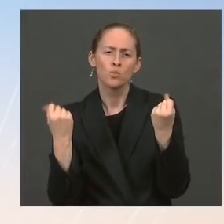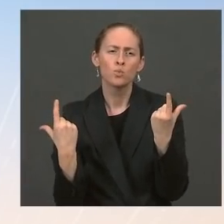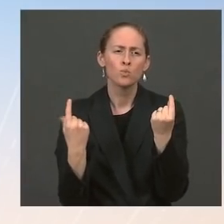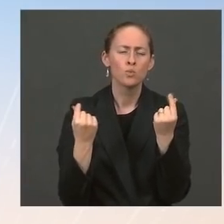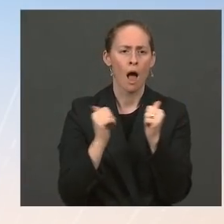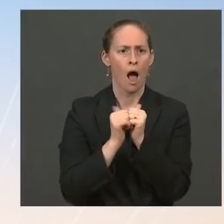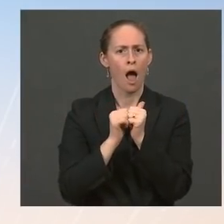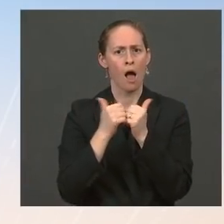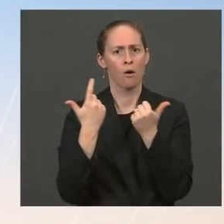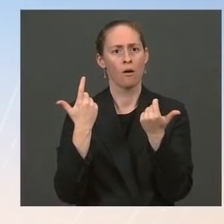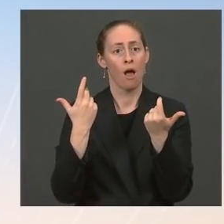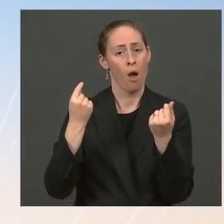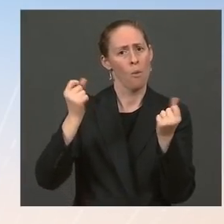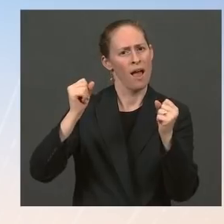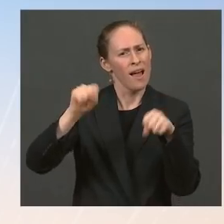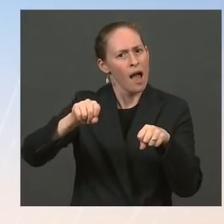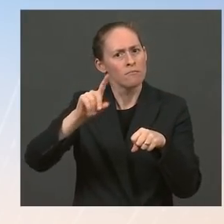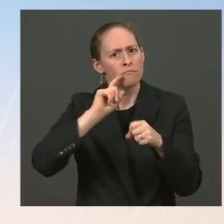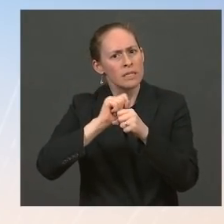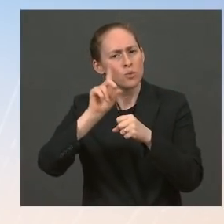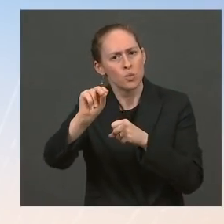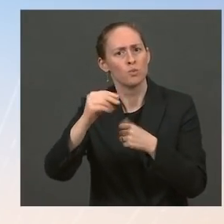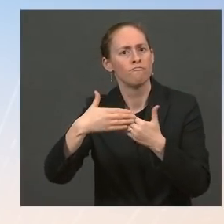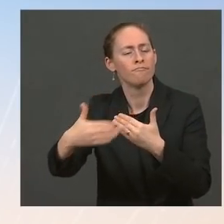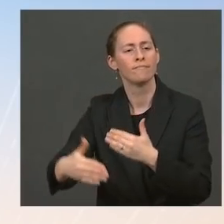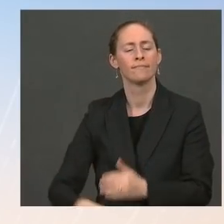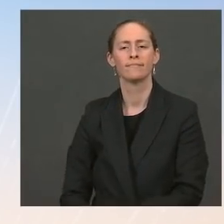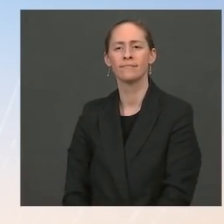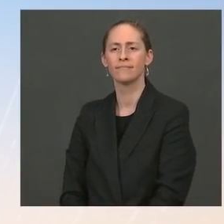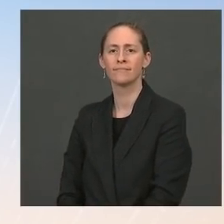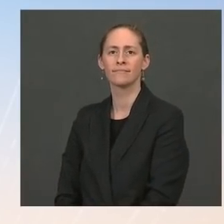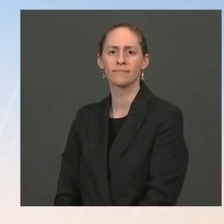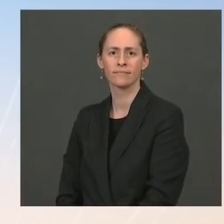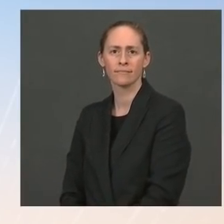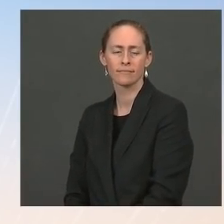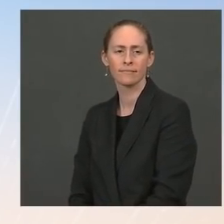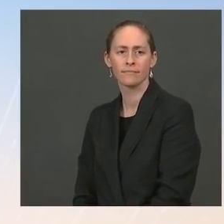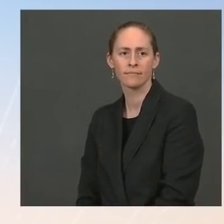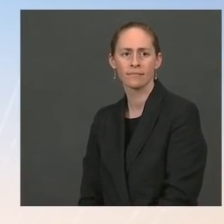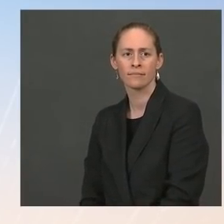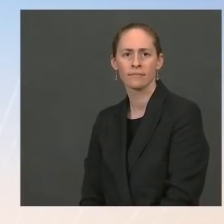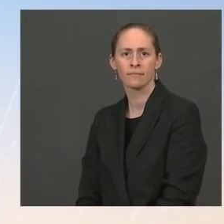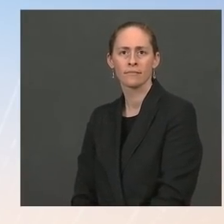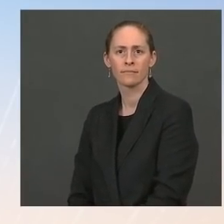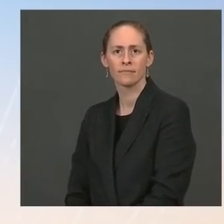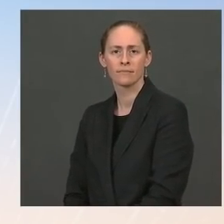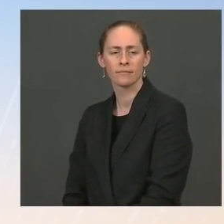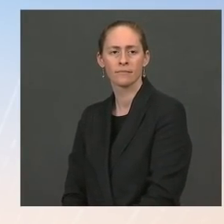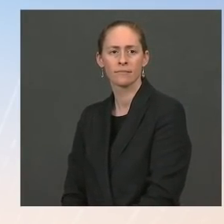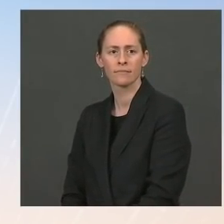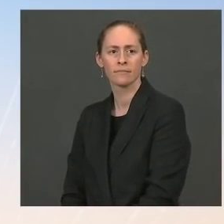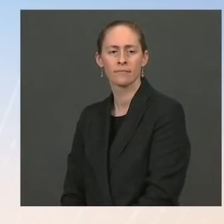The Press: Yesterday, during the preview call in advance of this, a senior administration official said, "There is not a real focus, this time around,